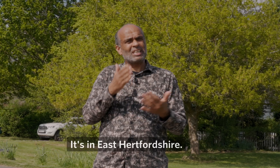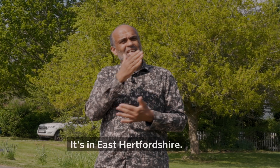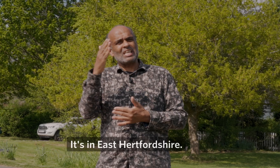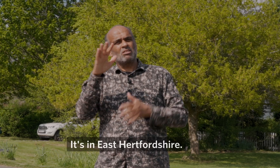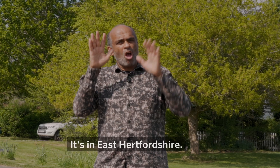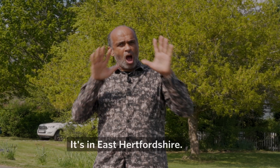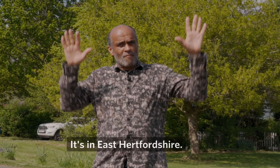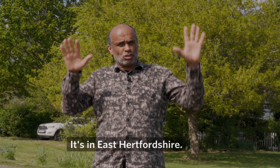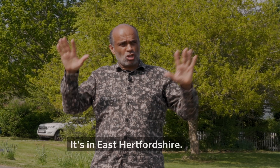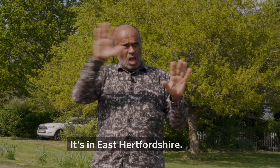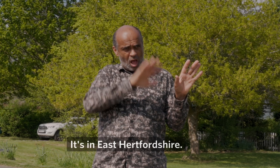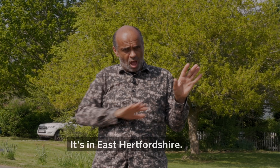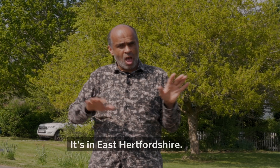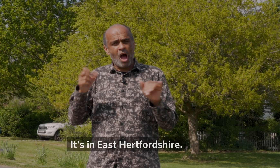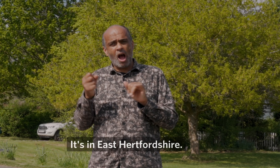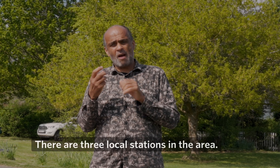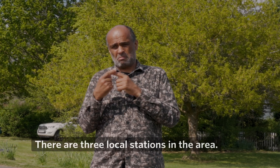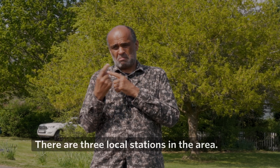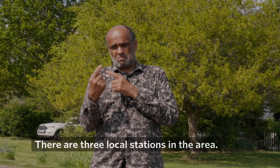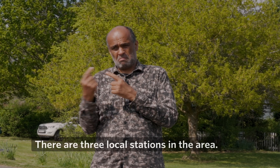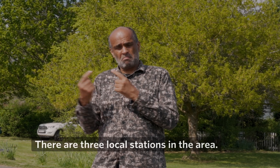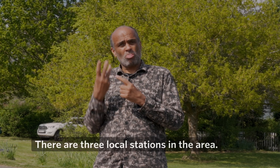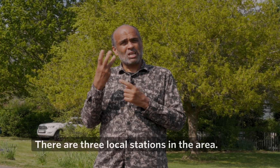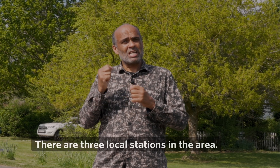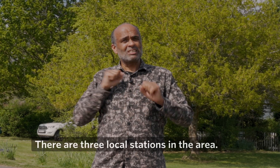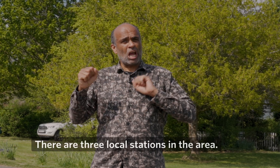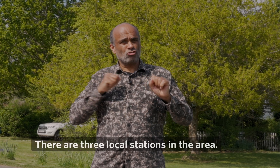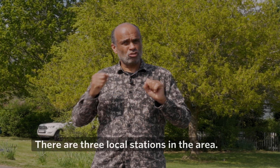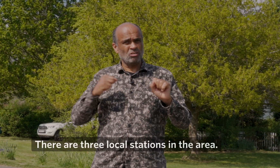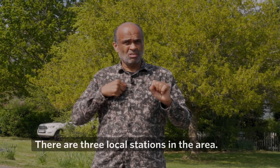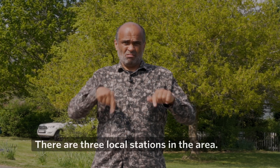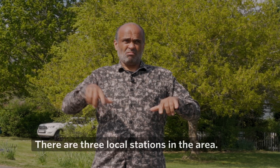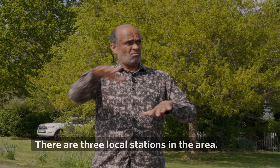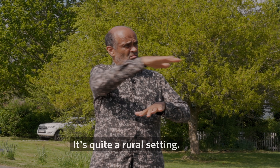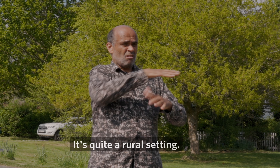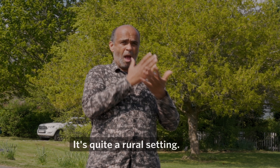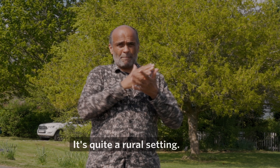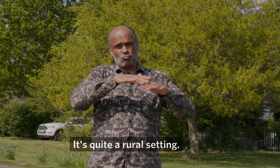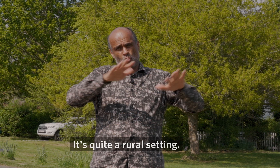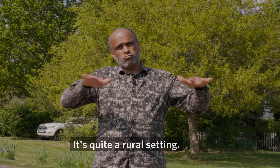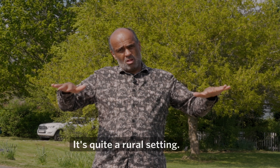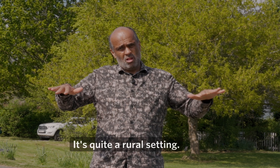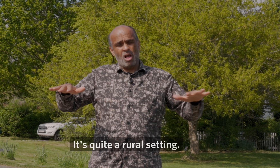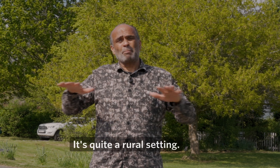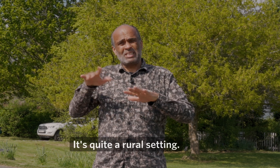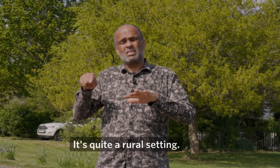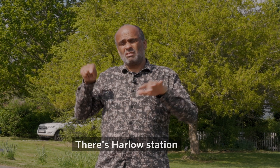It's in East Hertfordshire. There are three local stations in the area. It's quite a rural setting.